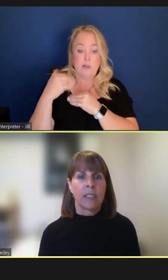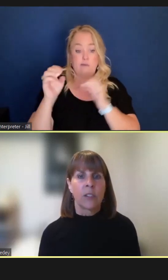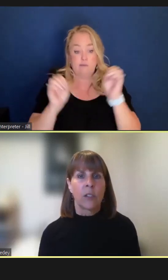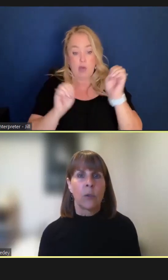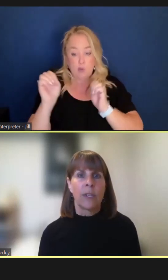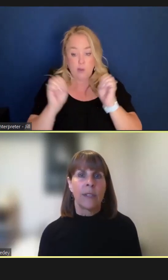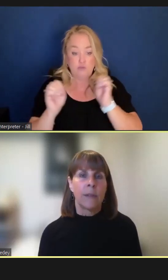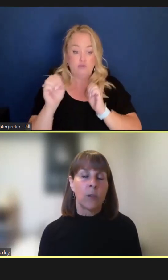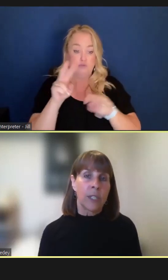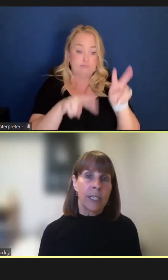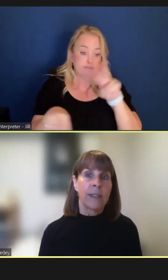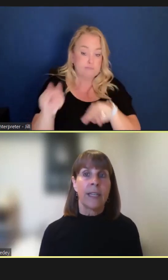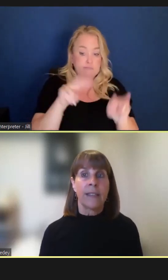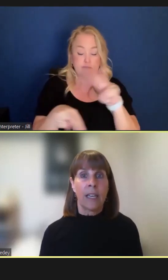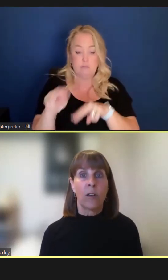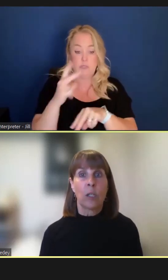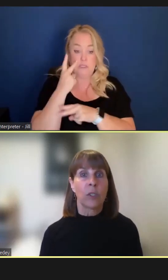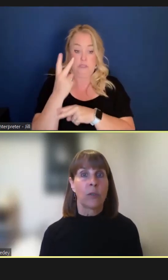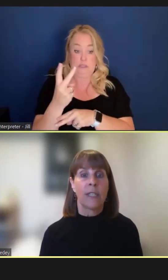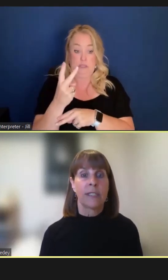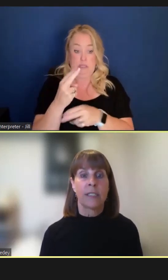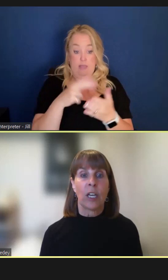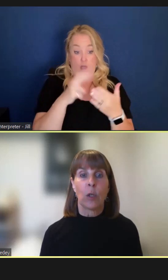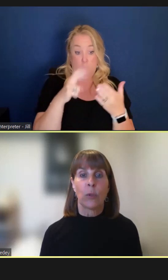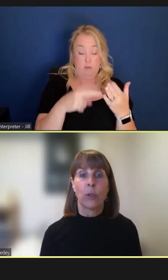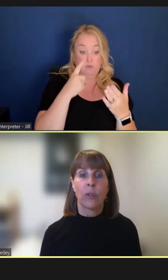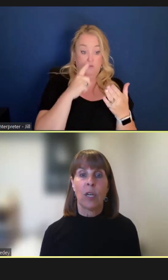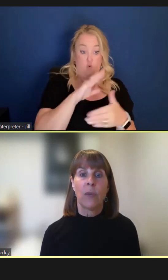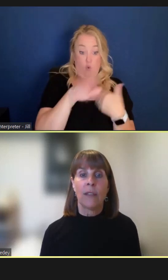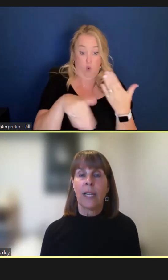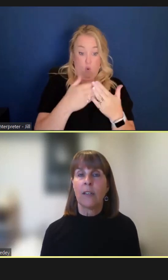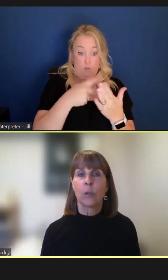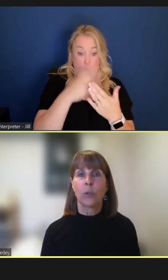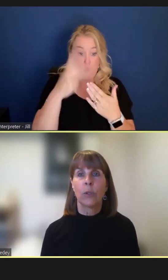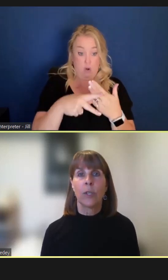so looking at at the outcomes across an entire program allows the program to